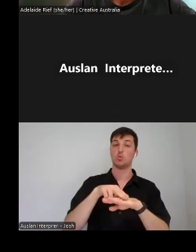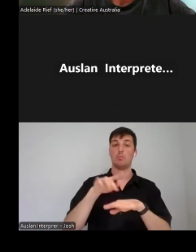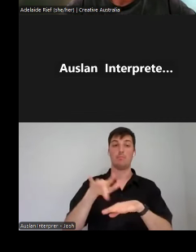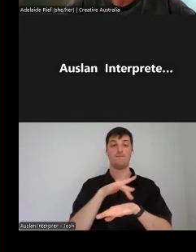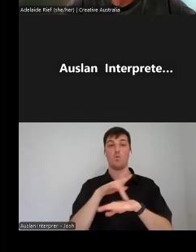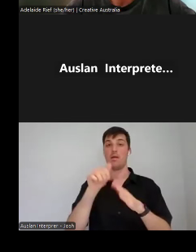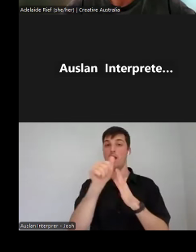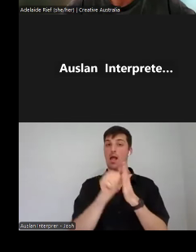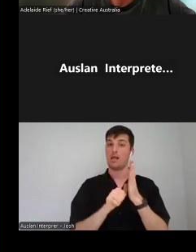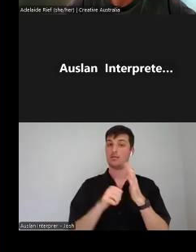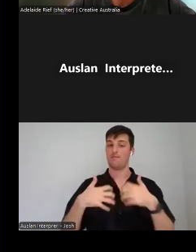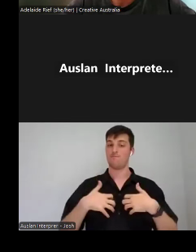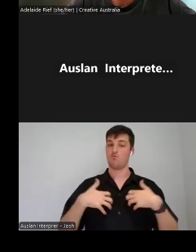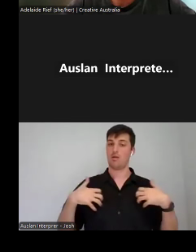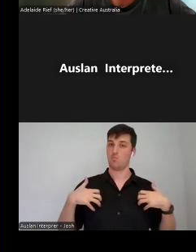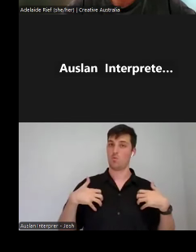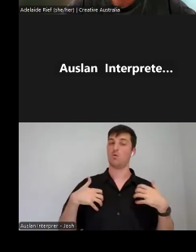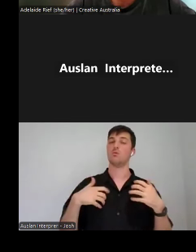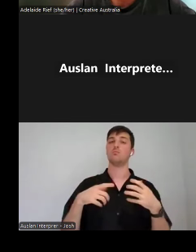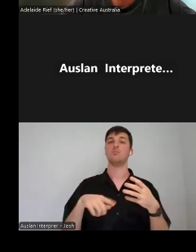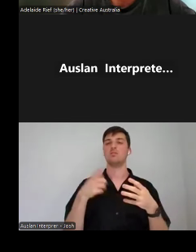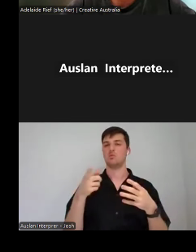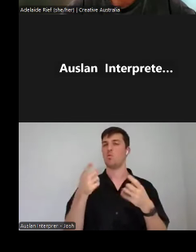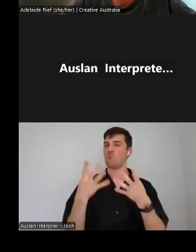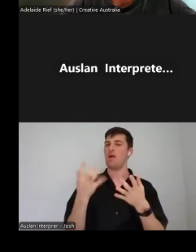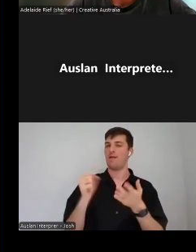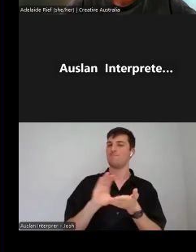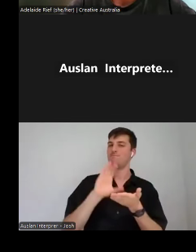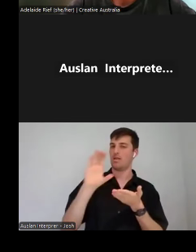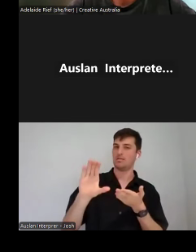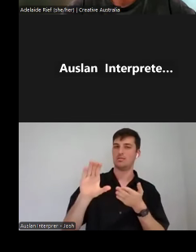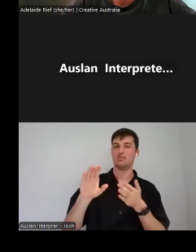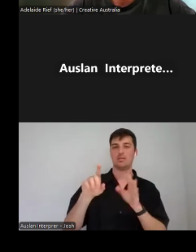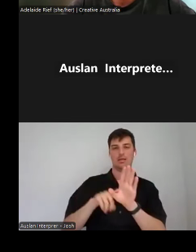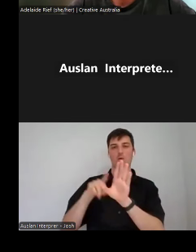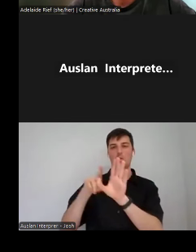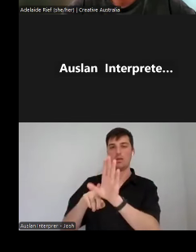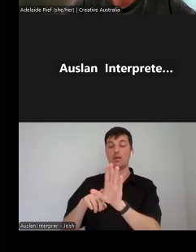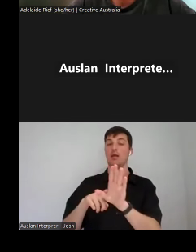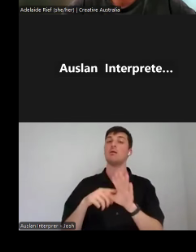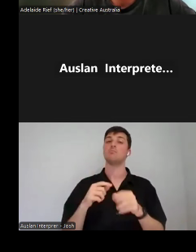you receive multi year investment from Creative Australia; you are a visual arts, craft or